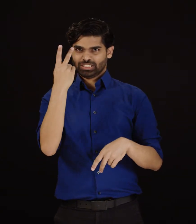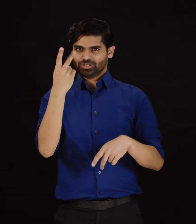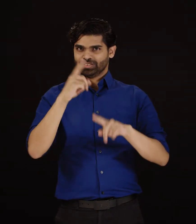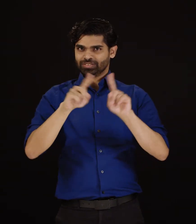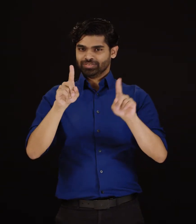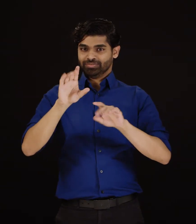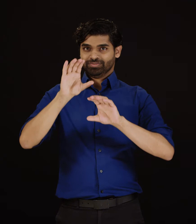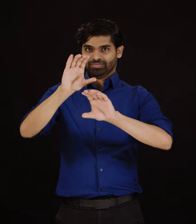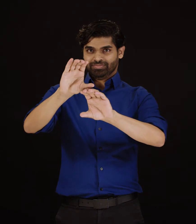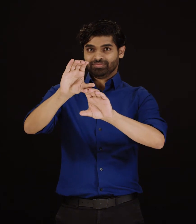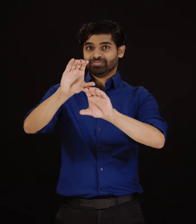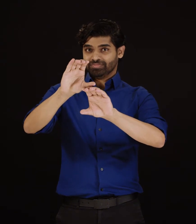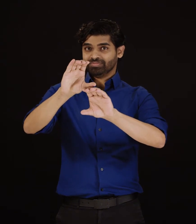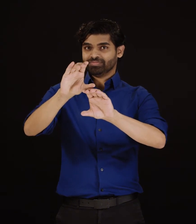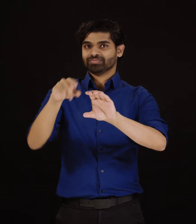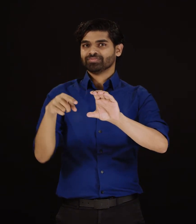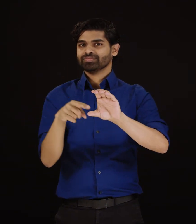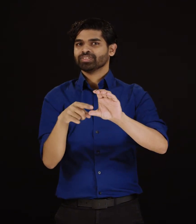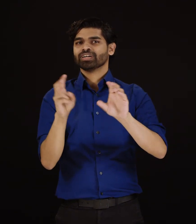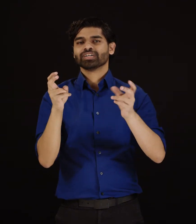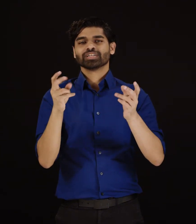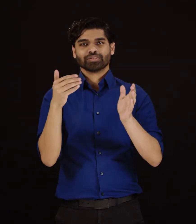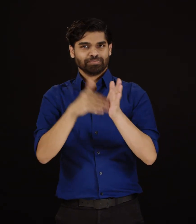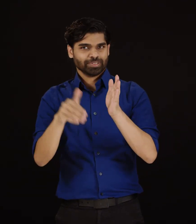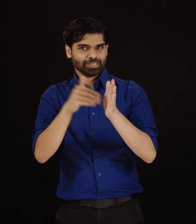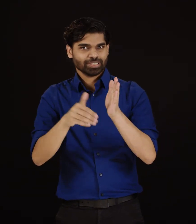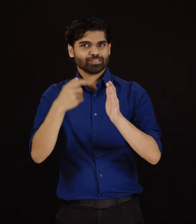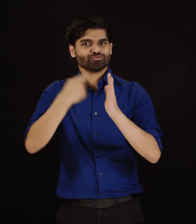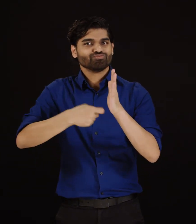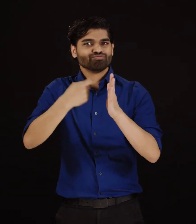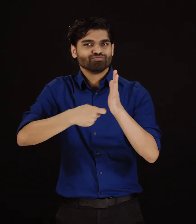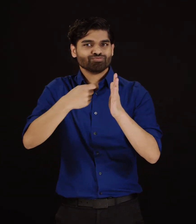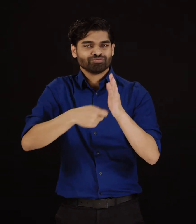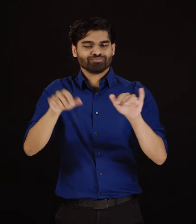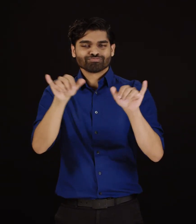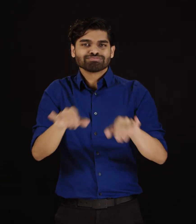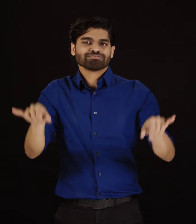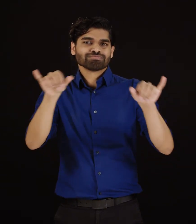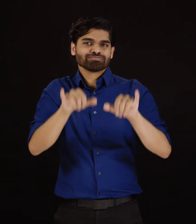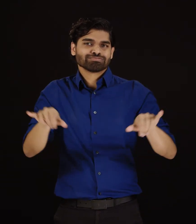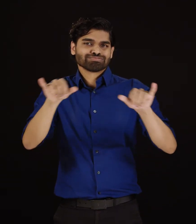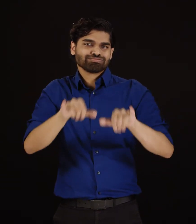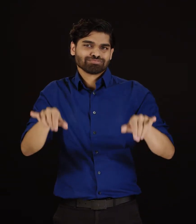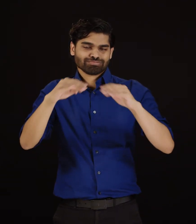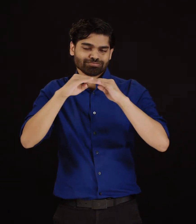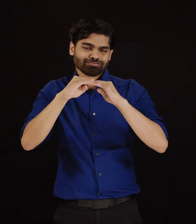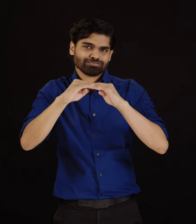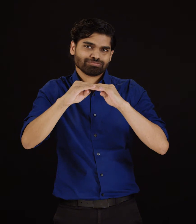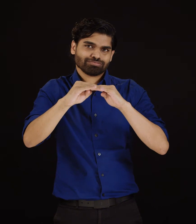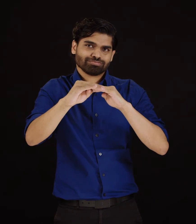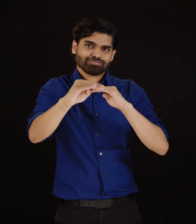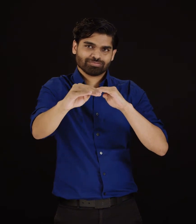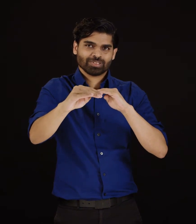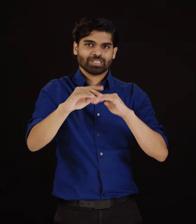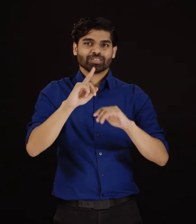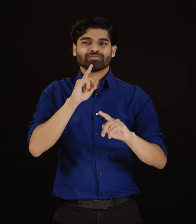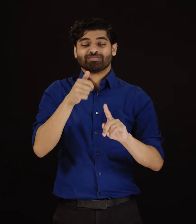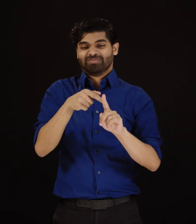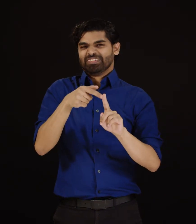previous month. Postpaid customers can use services they have not yet paid for but will pay for in their next bill.